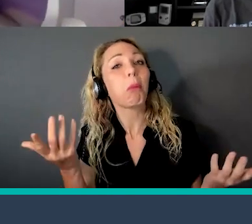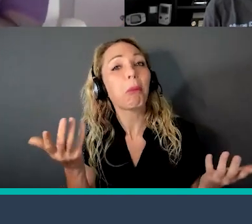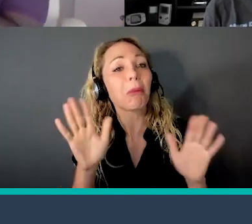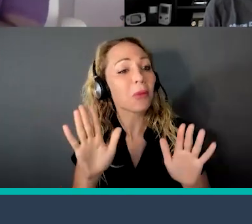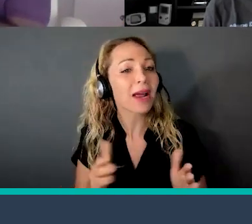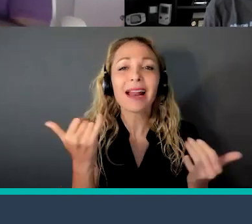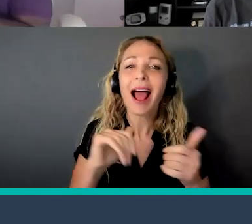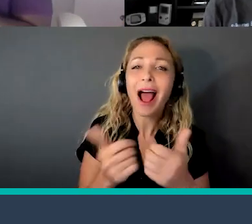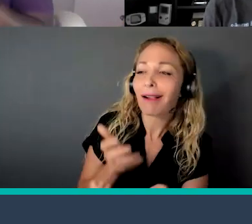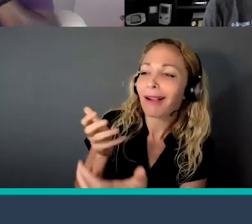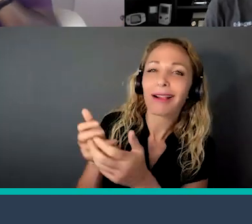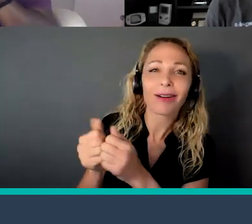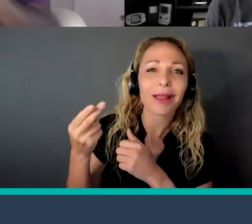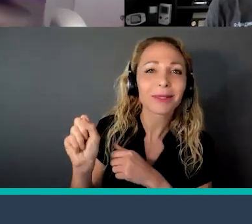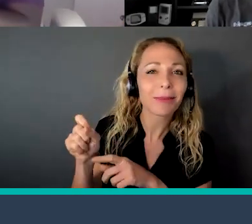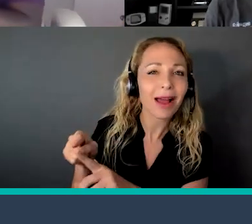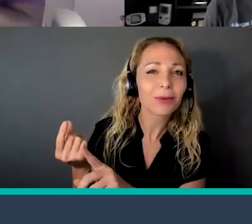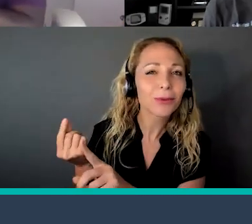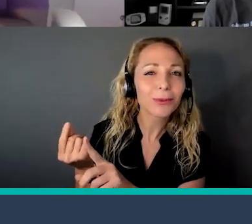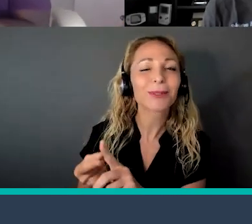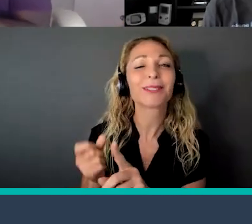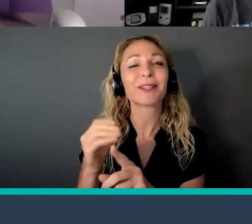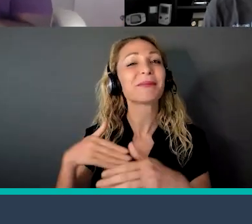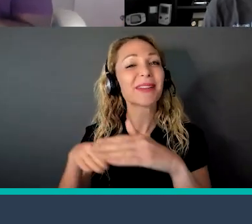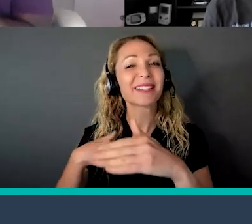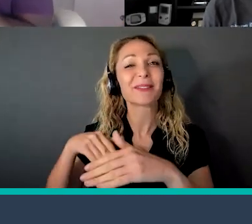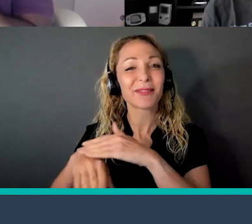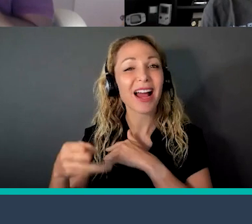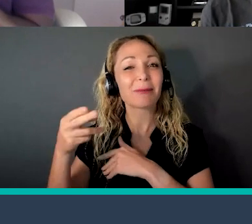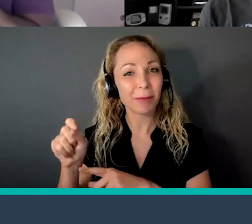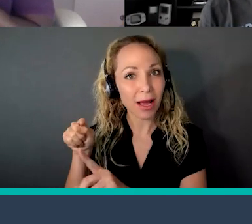WE WENT INTO HubSpot AND CREATED WHAT IS CALLED A